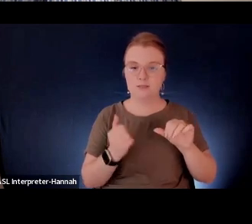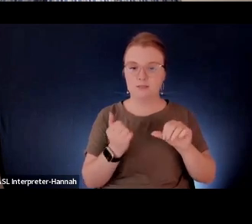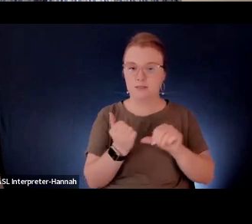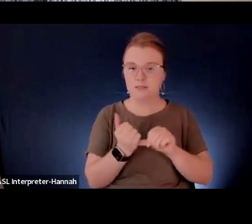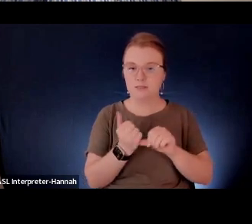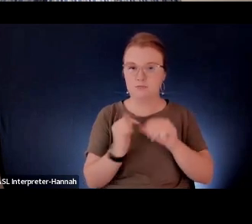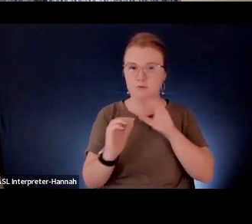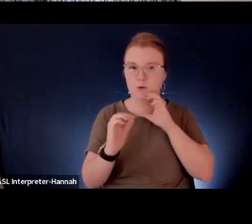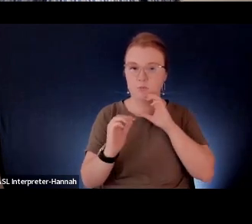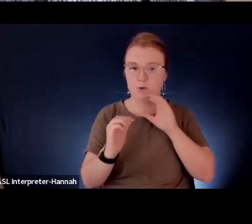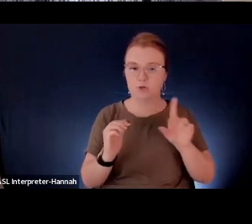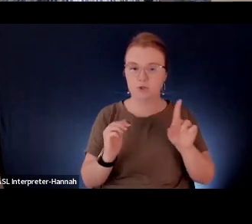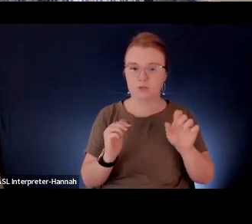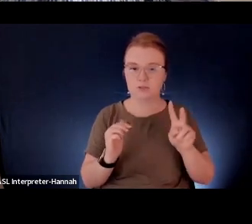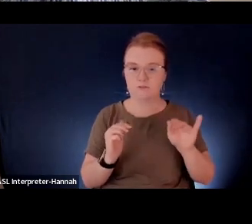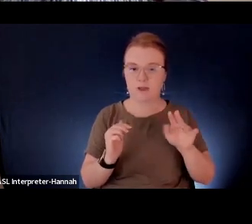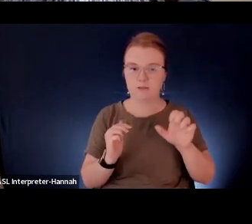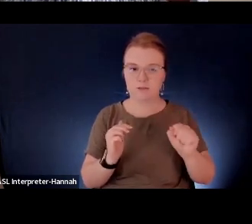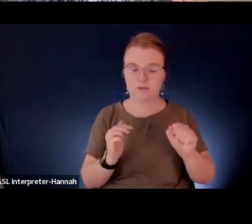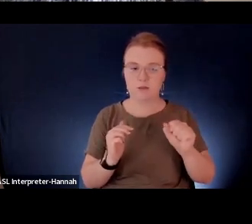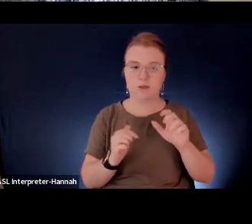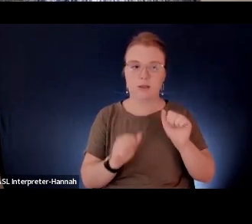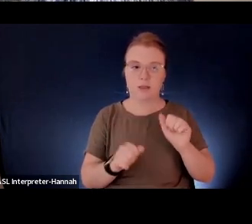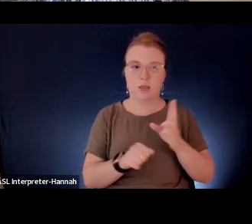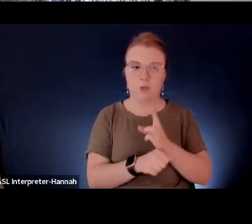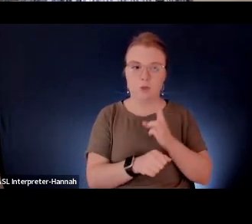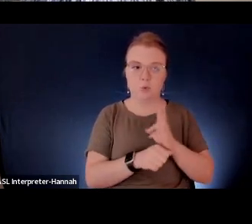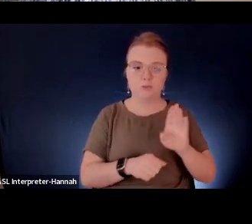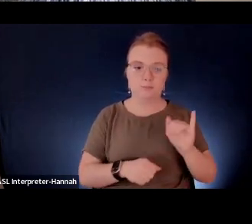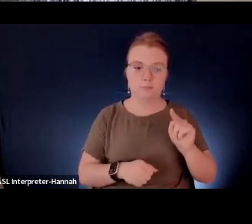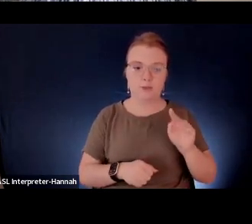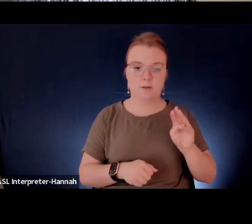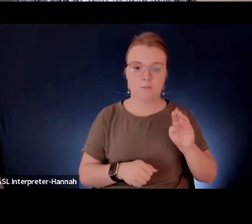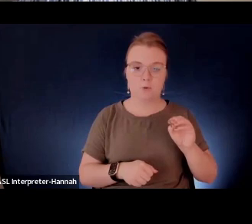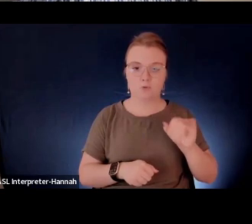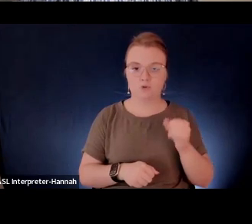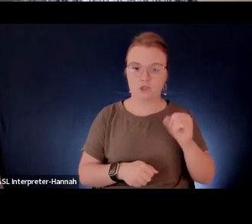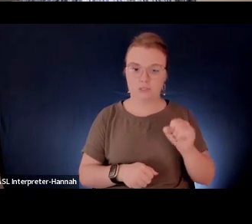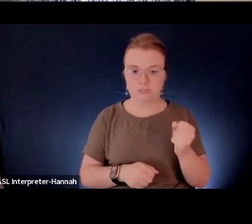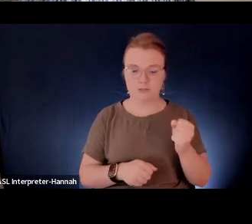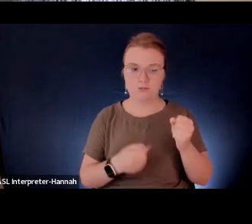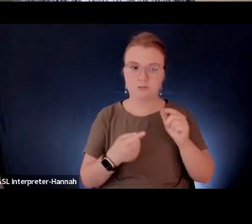and they're able to use Bitmojis to personalize things and make it a little bit more unique to themselves, which is great.